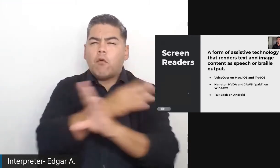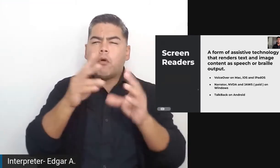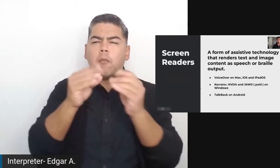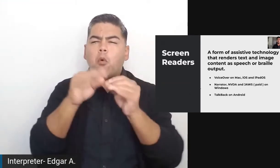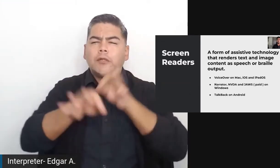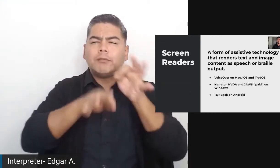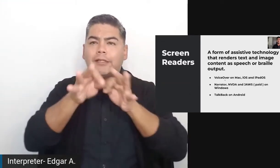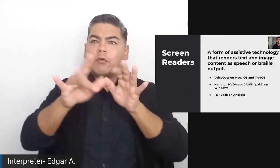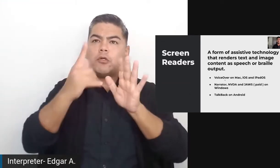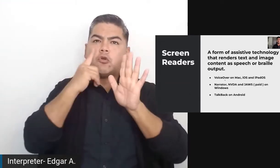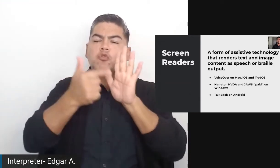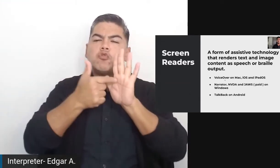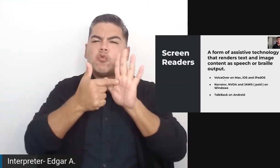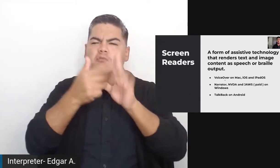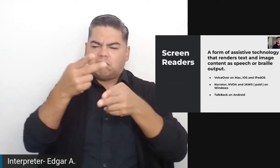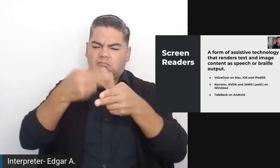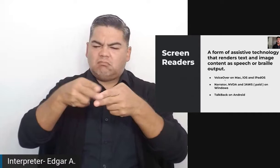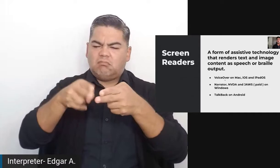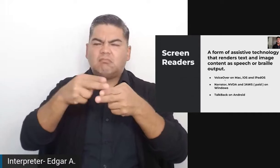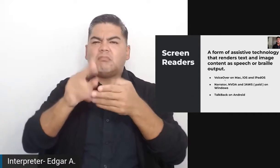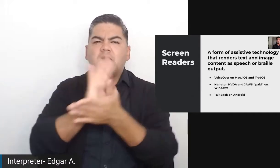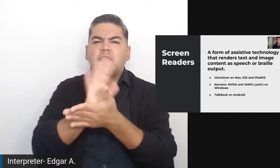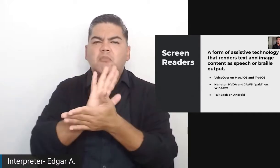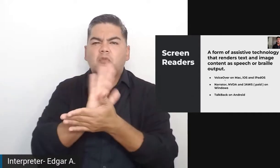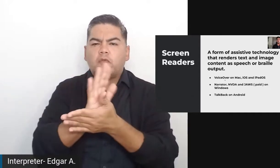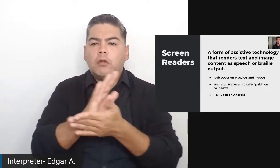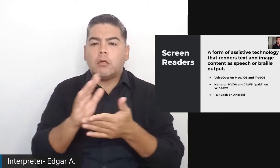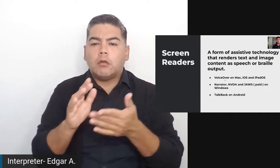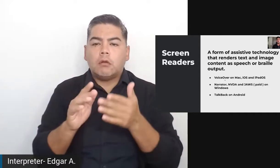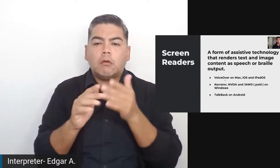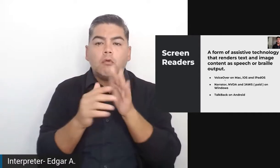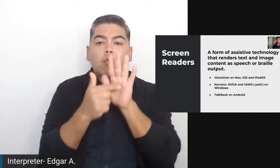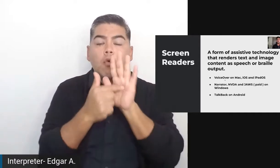that will show you what kind of experience is it